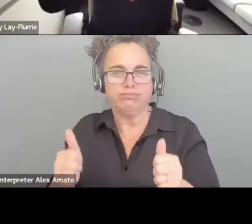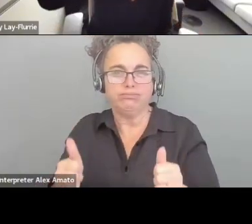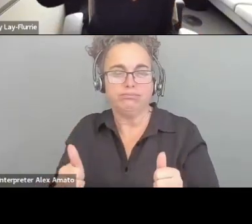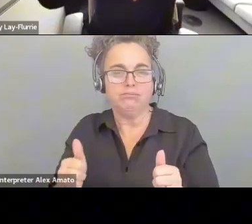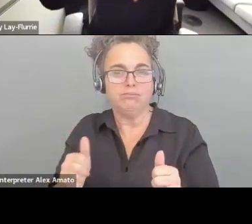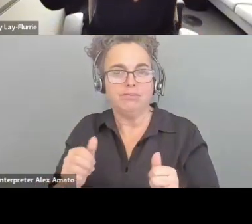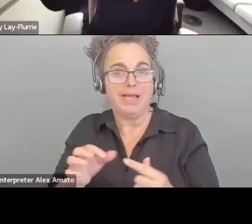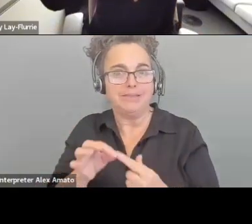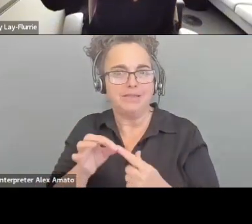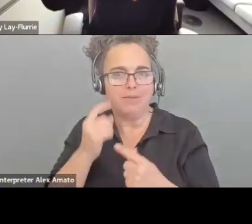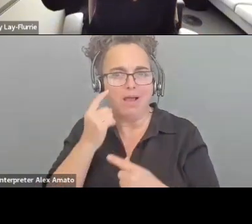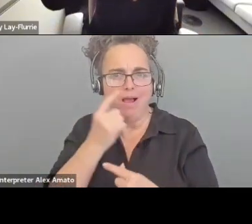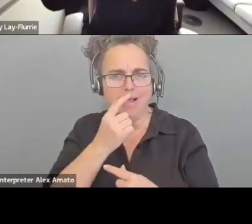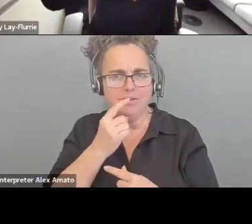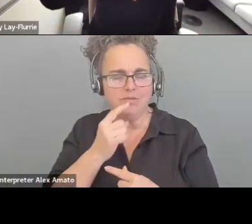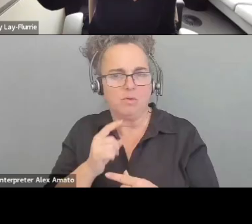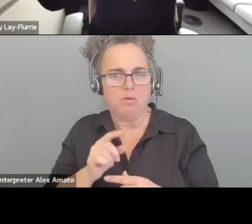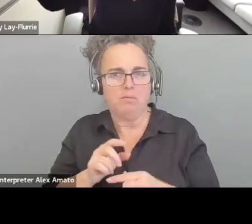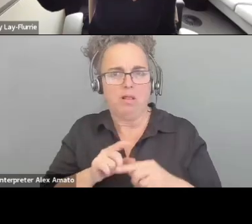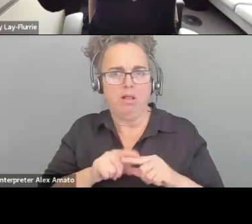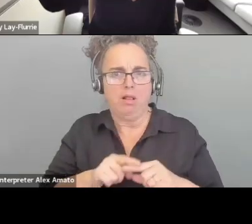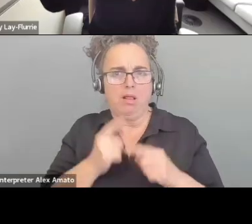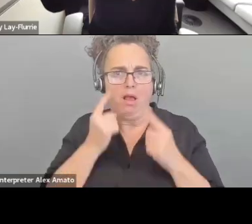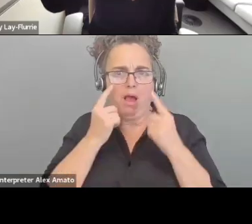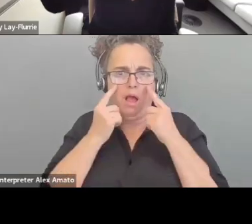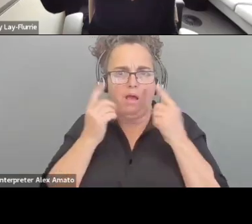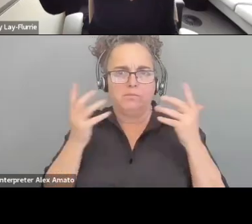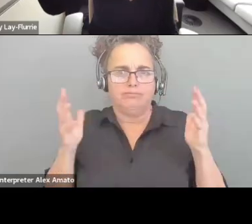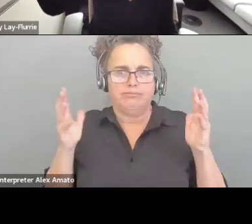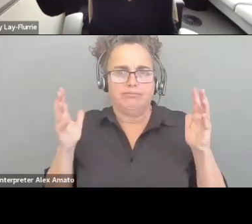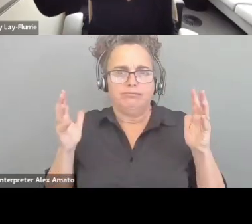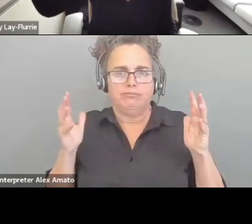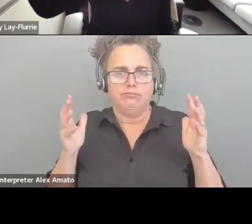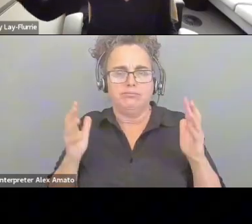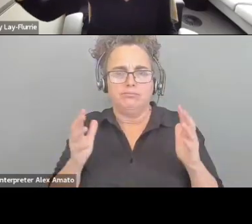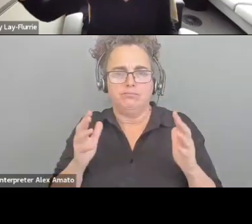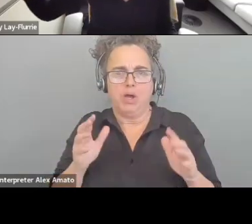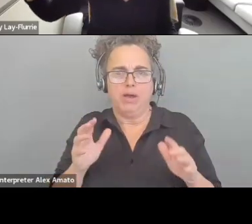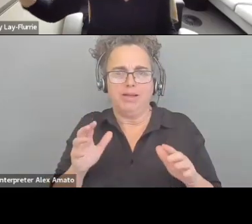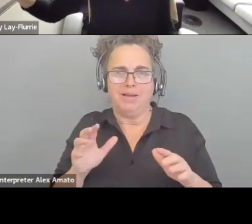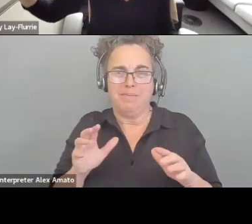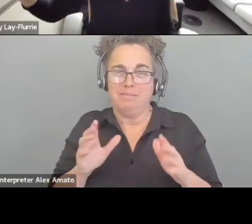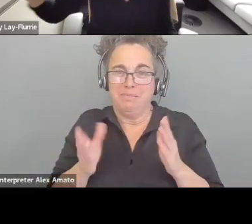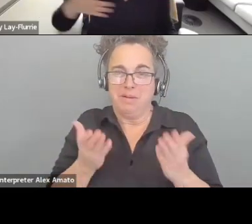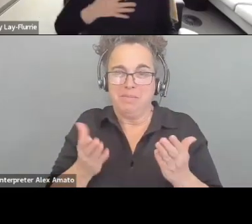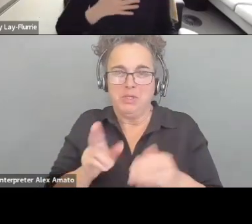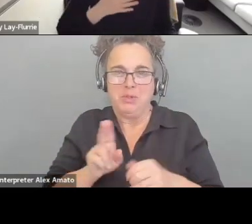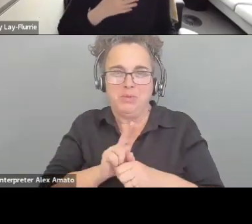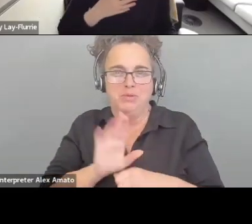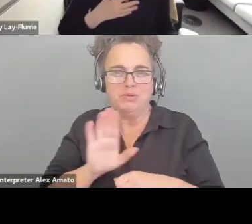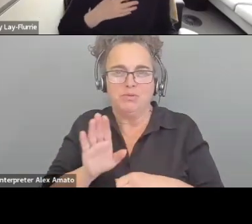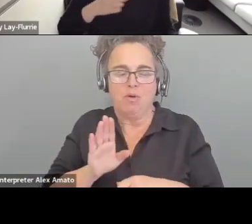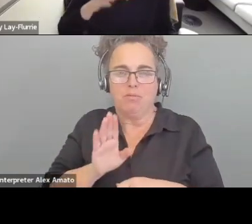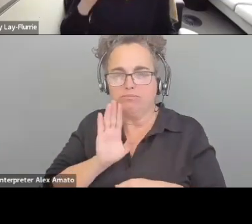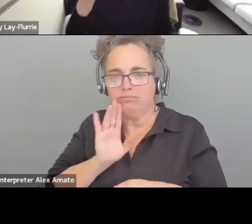It can enable you to have one agent that will allow you to use your personal voice, recording your voice